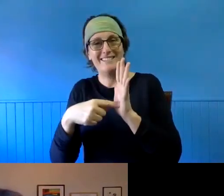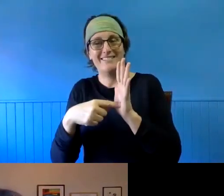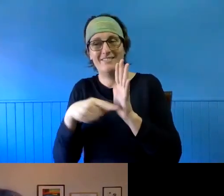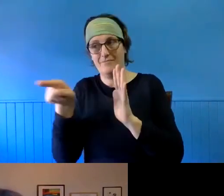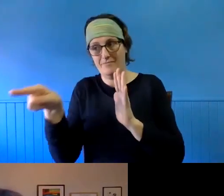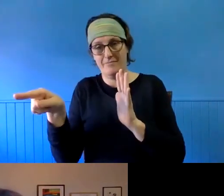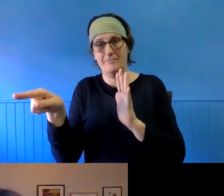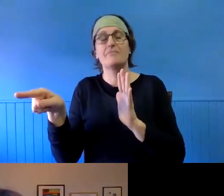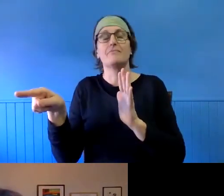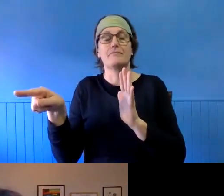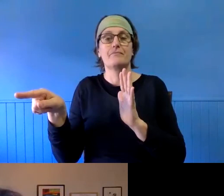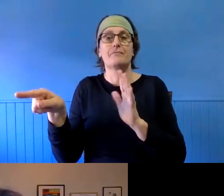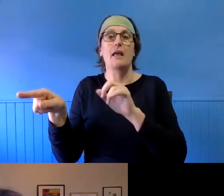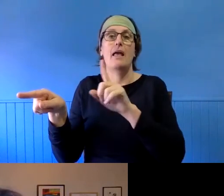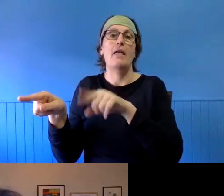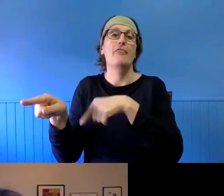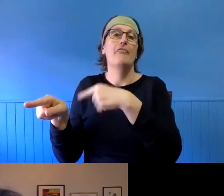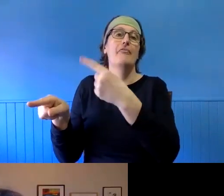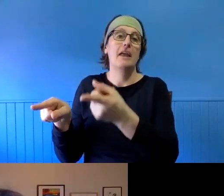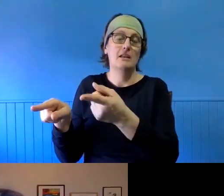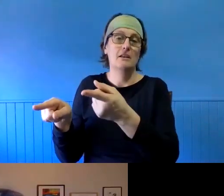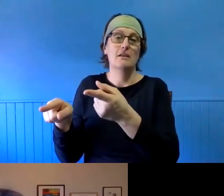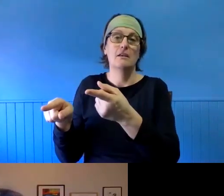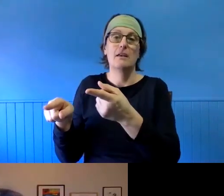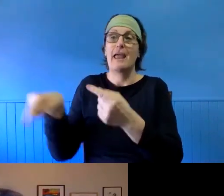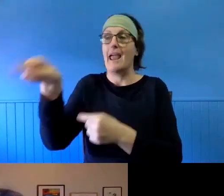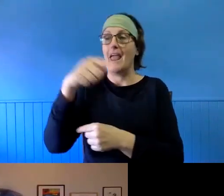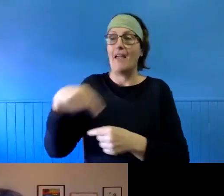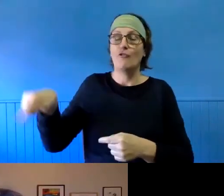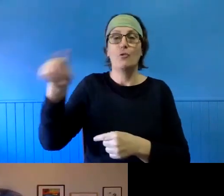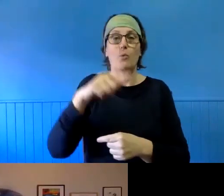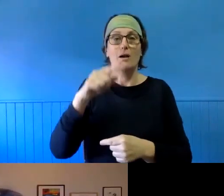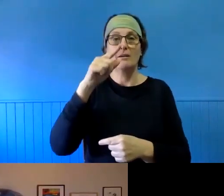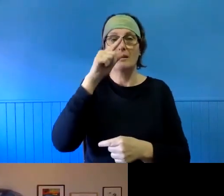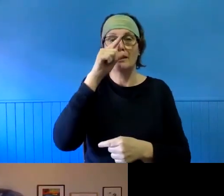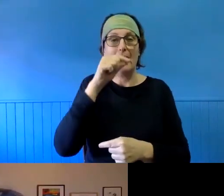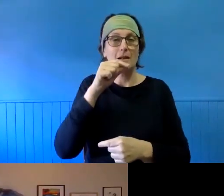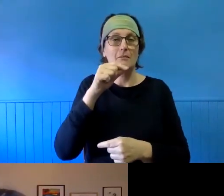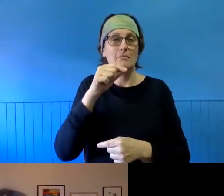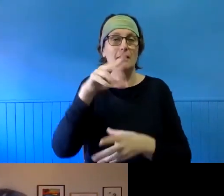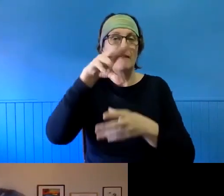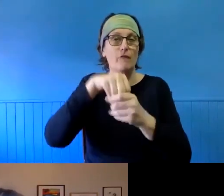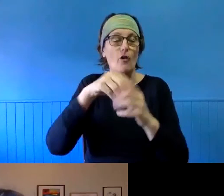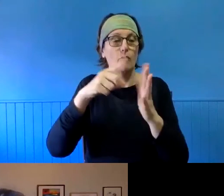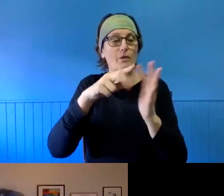so then everybody gets to play at least in an ensemble which is a duet.